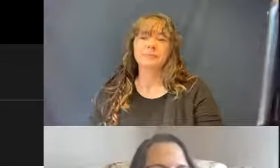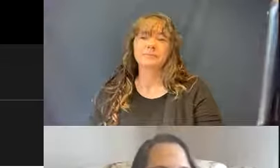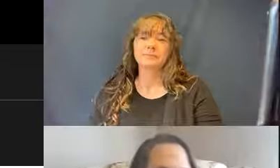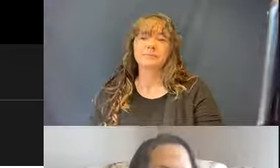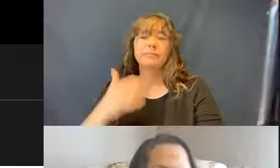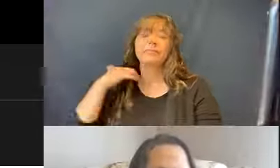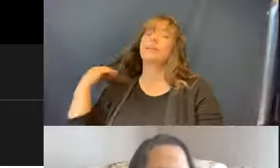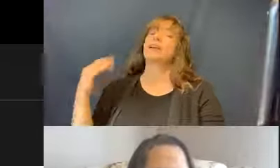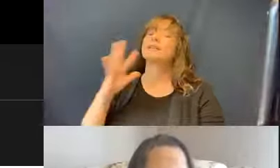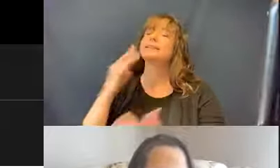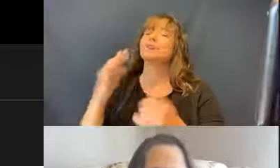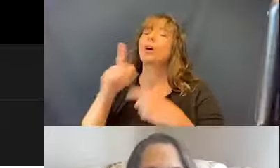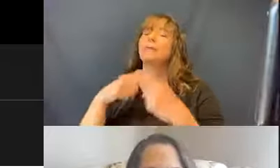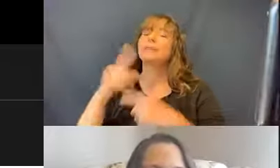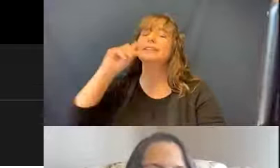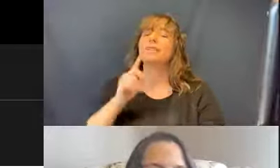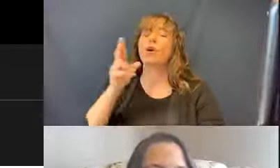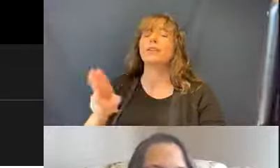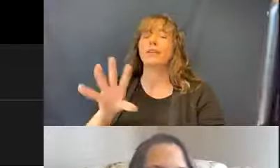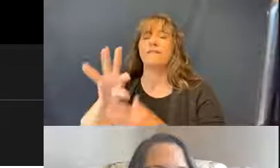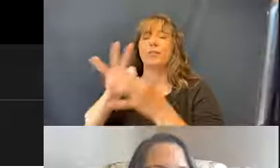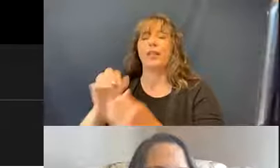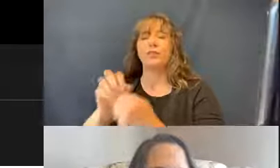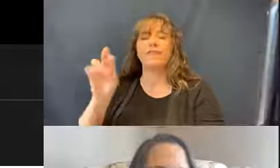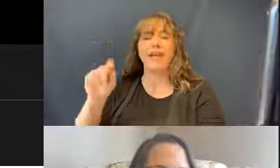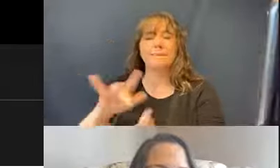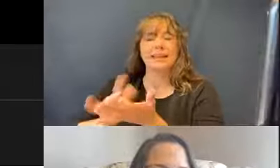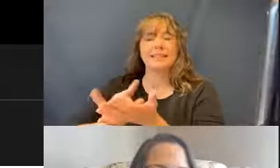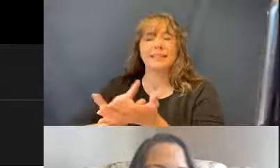within veterinary medicine now, as we'll going into the panel, there's a lot of that. I'm